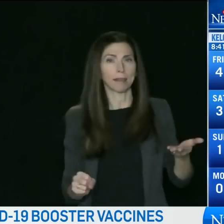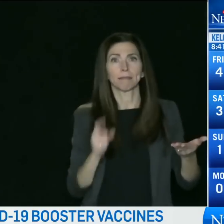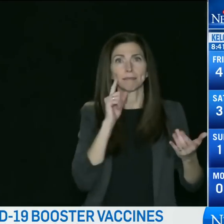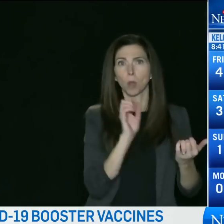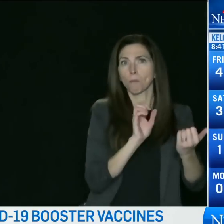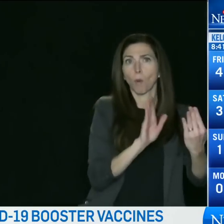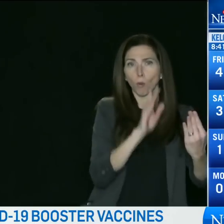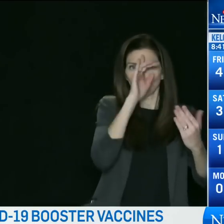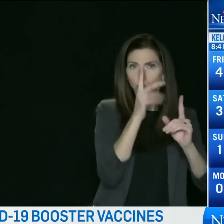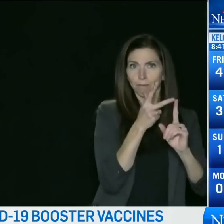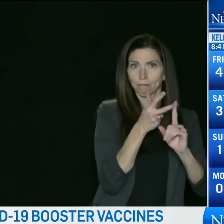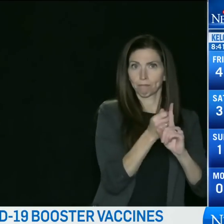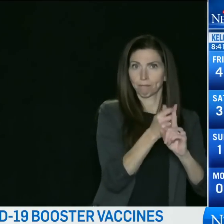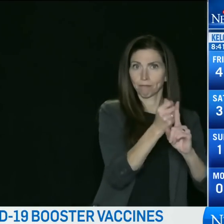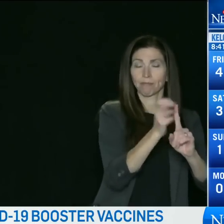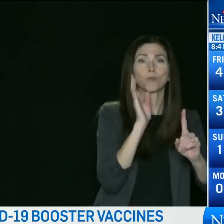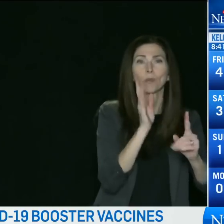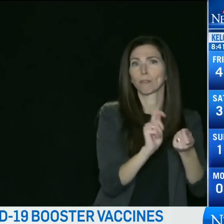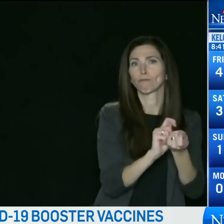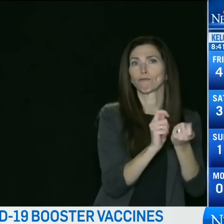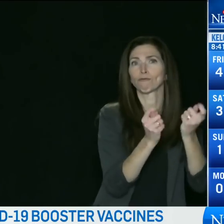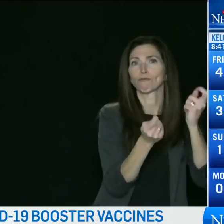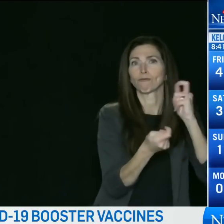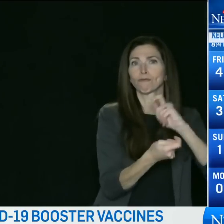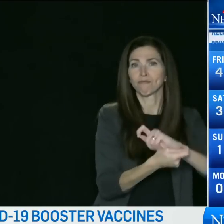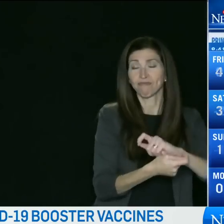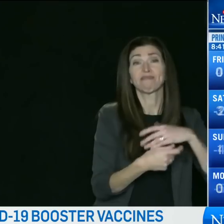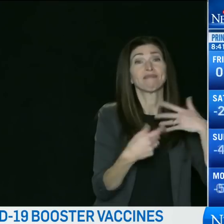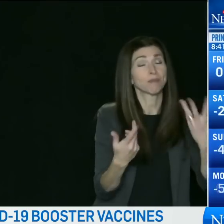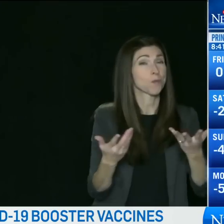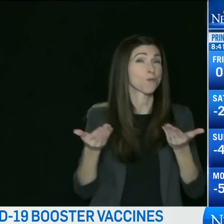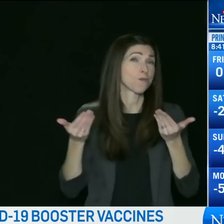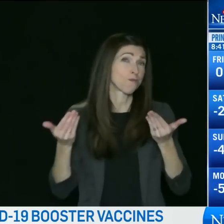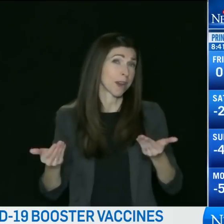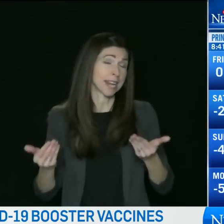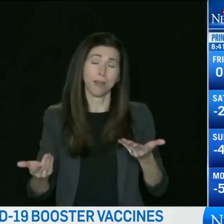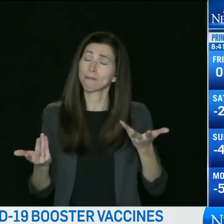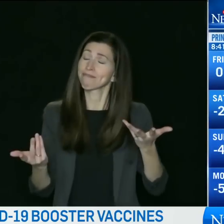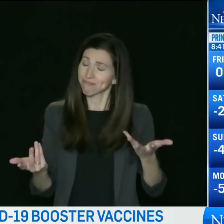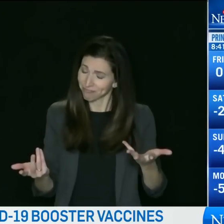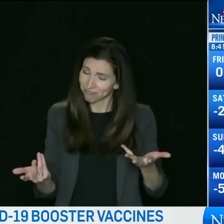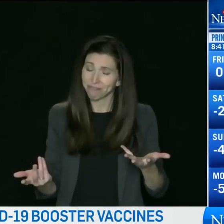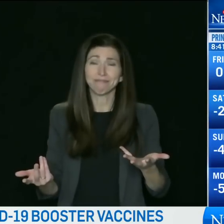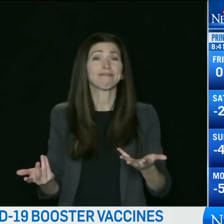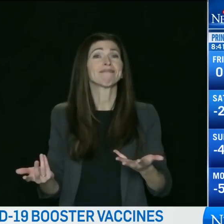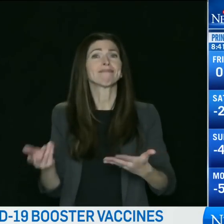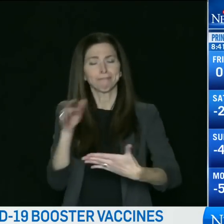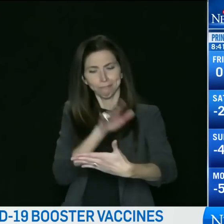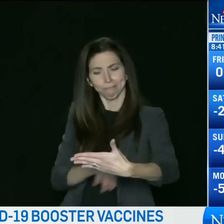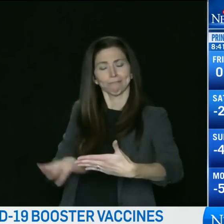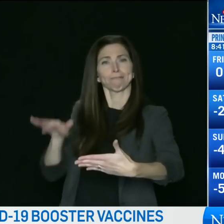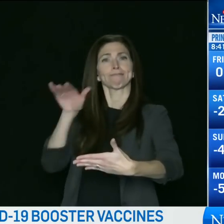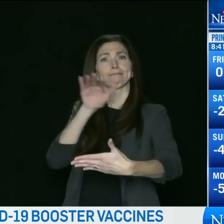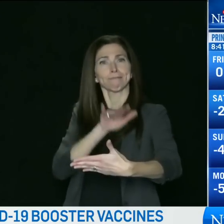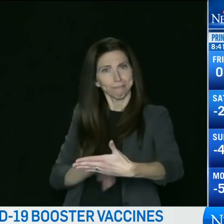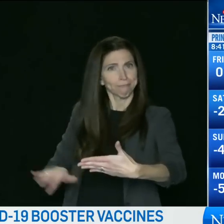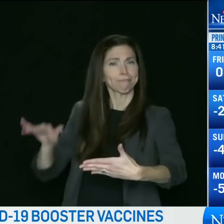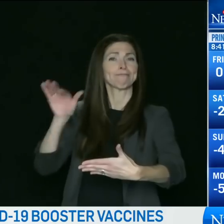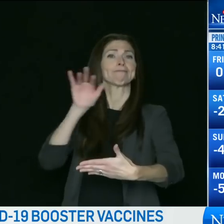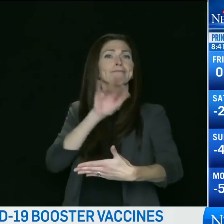PRIMARY SERIES AND BOOSTER DOSES OR BOOSTER SERIES IS STILL VERY